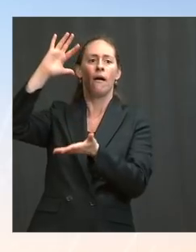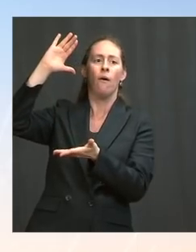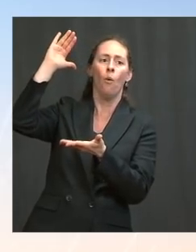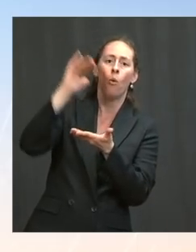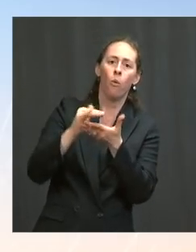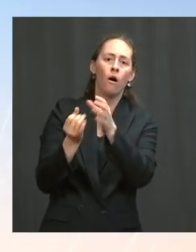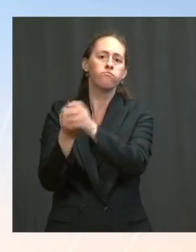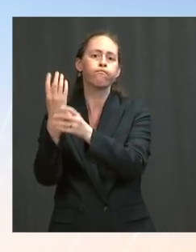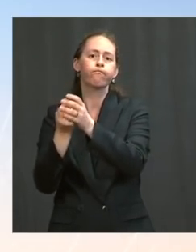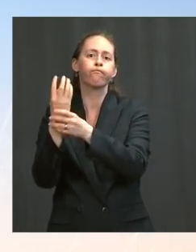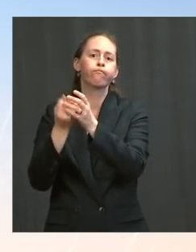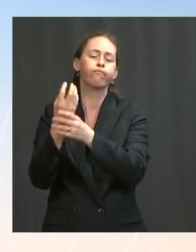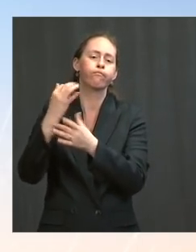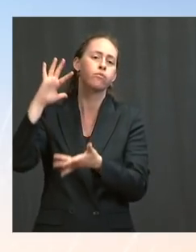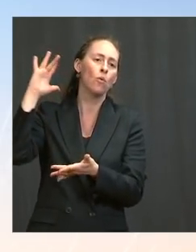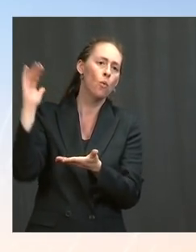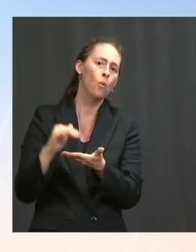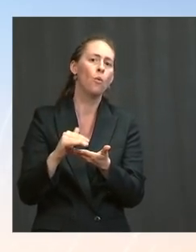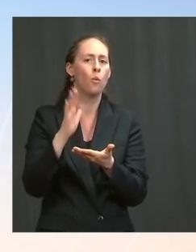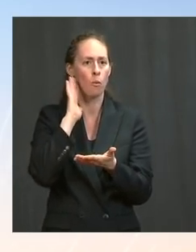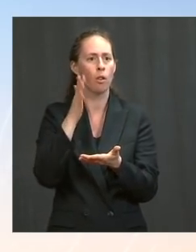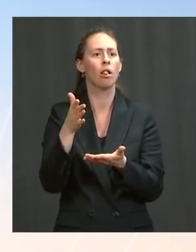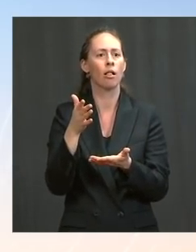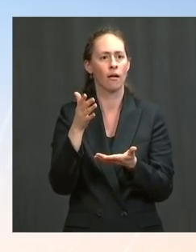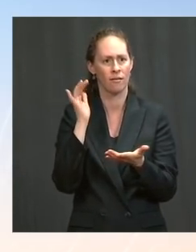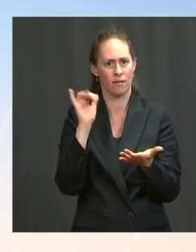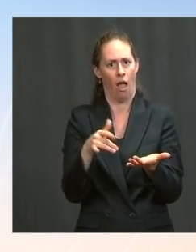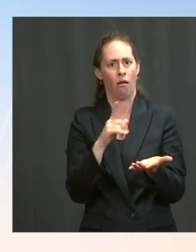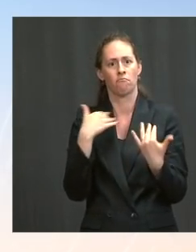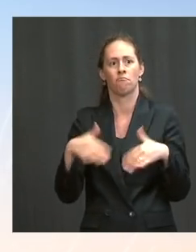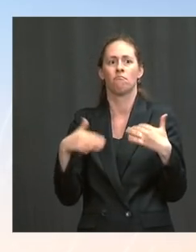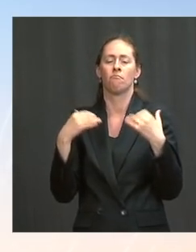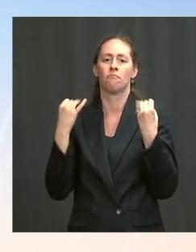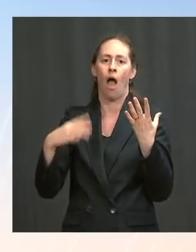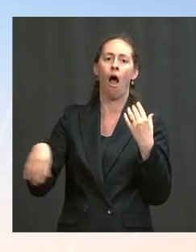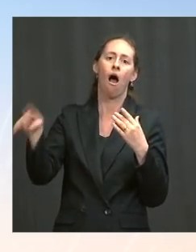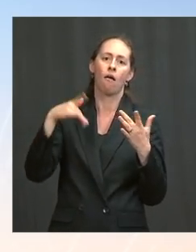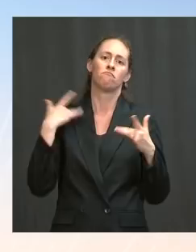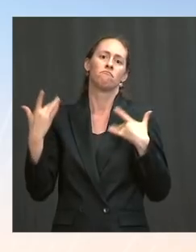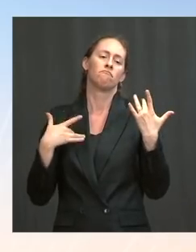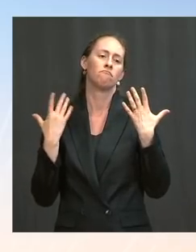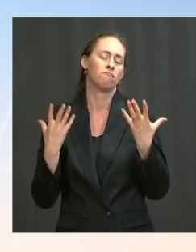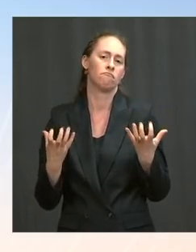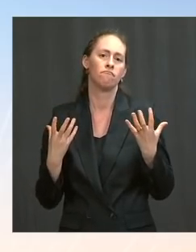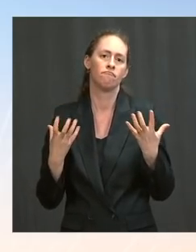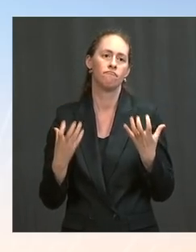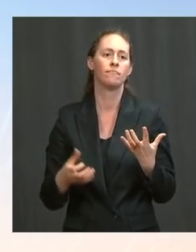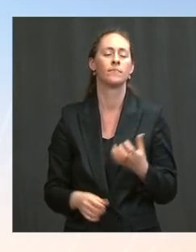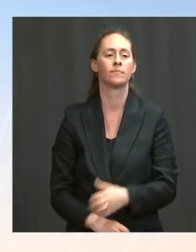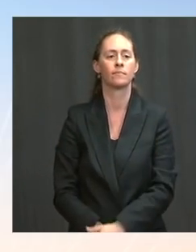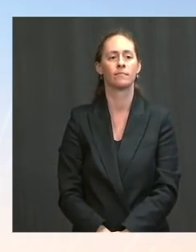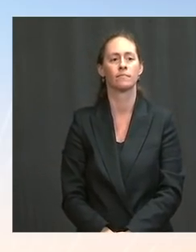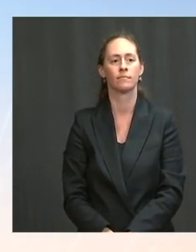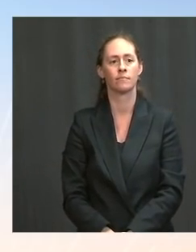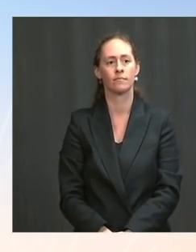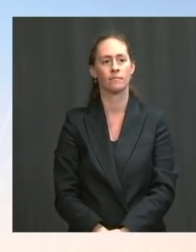is something that can be a reality for millions of Americans. Now, whether or not everyone is aware of all those specifics, that's incumbent on us to keep conveying that,